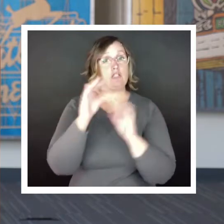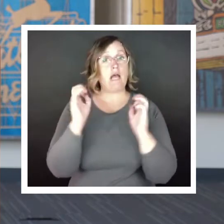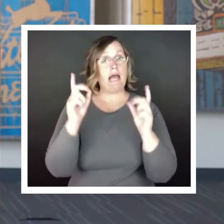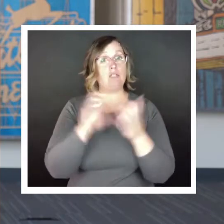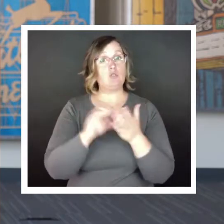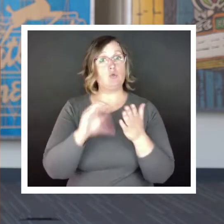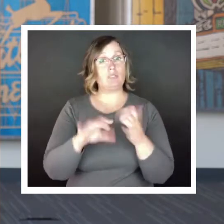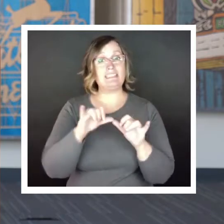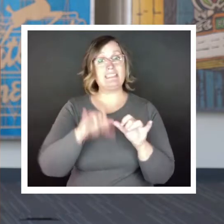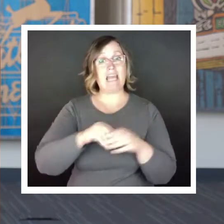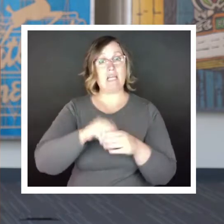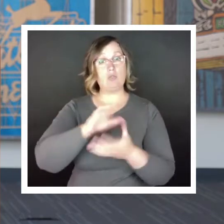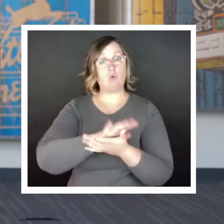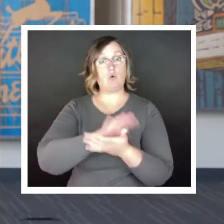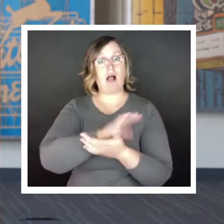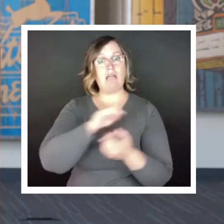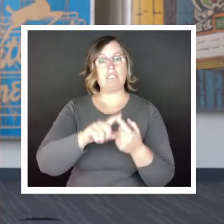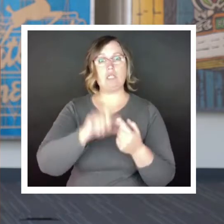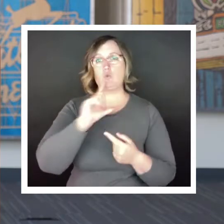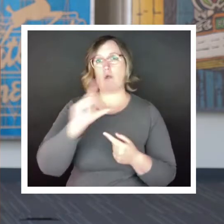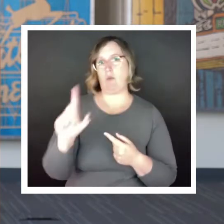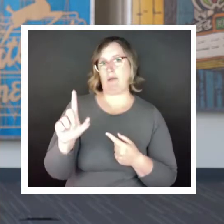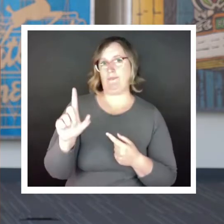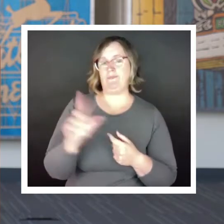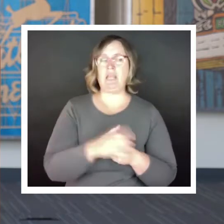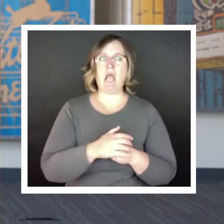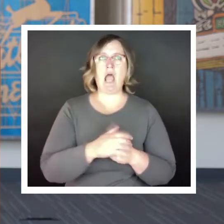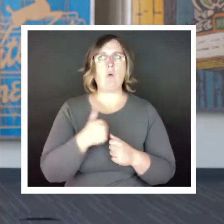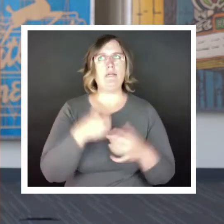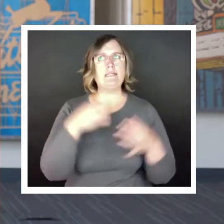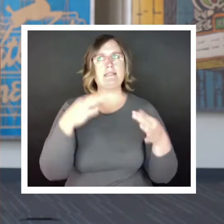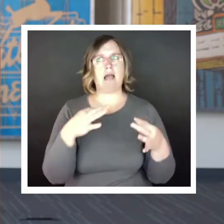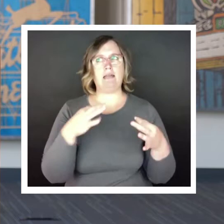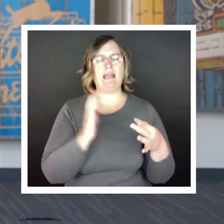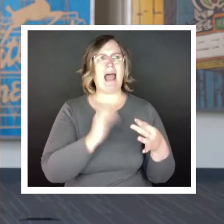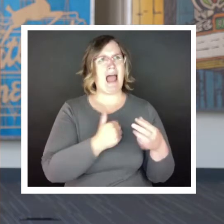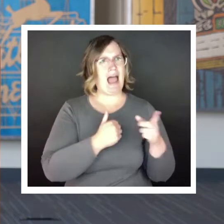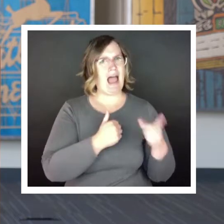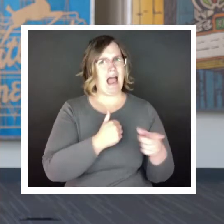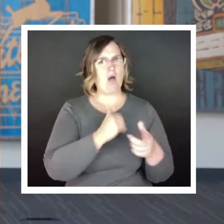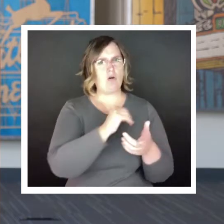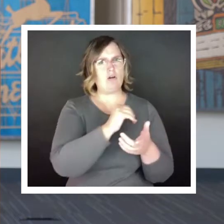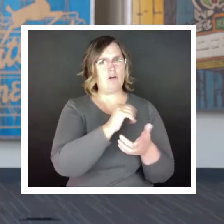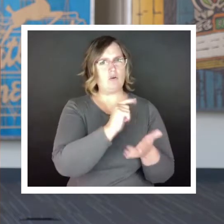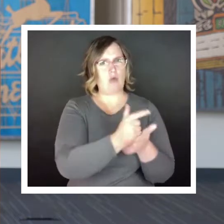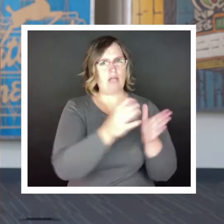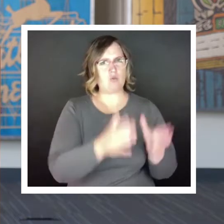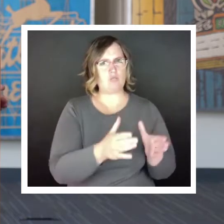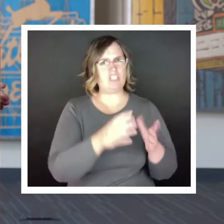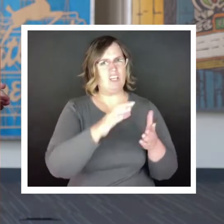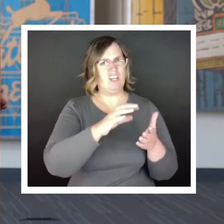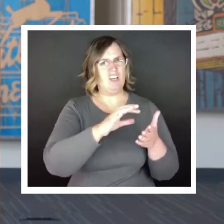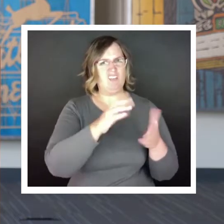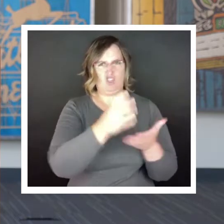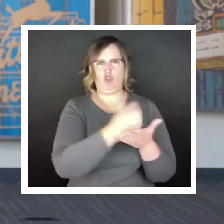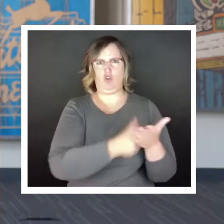until the age of 21. And we decided our graduates deserved a prom. The first year it was just our class.